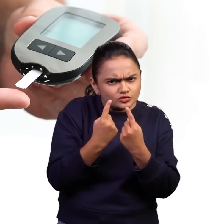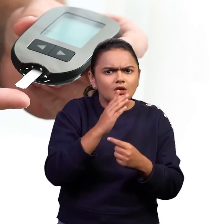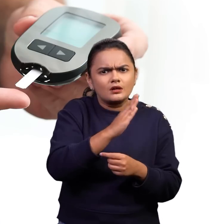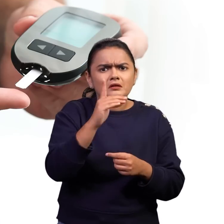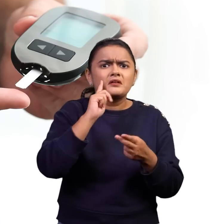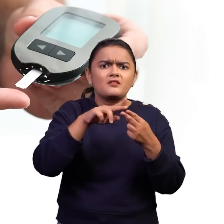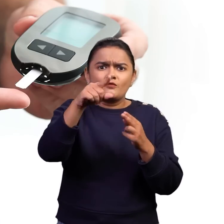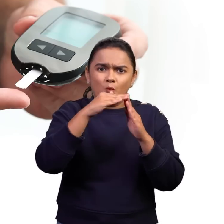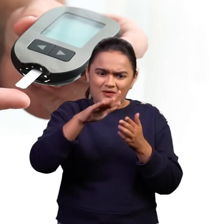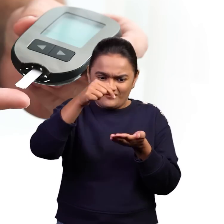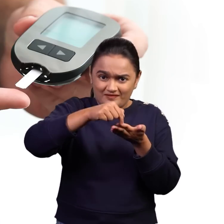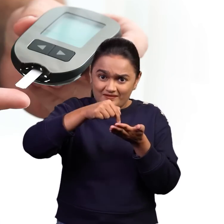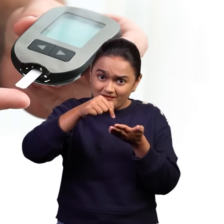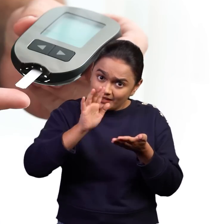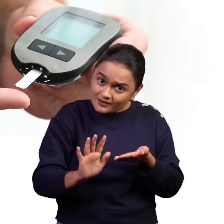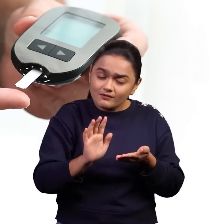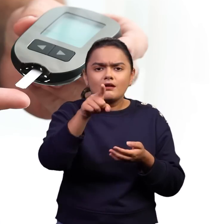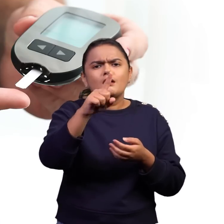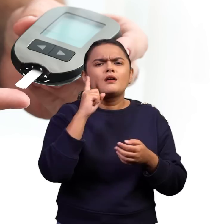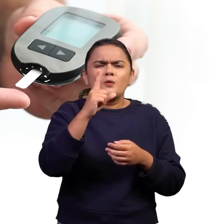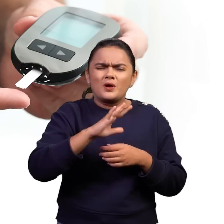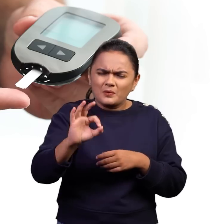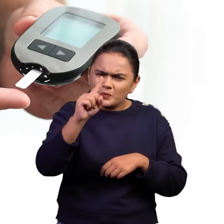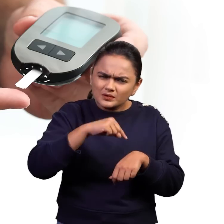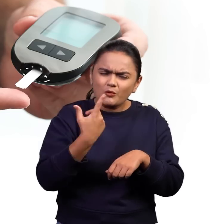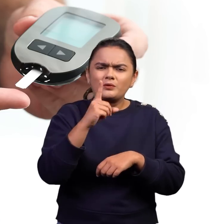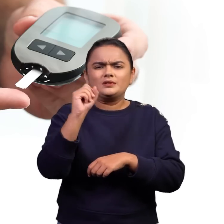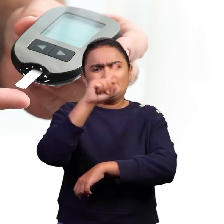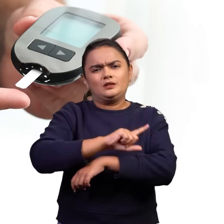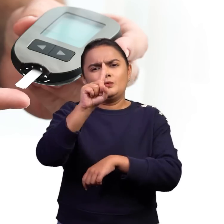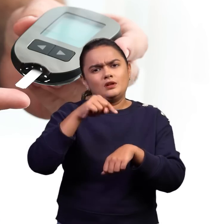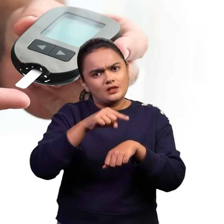If you have a device at home, check your sugar levels every 7-10 days.